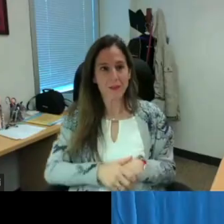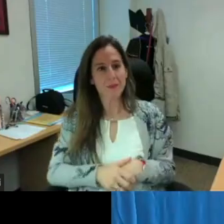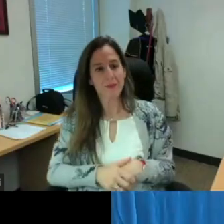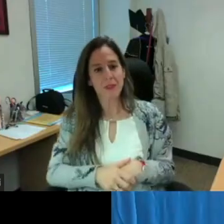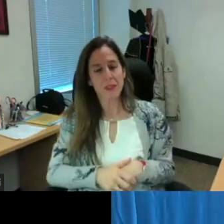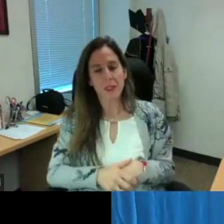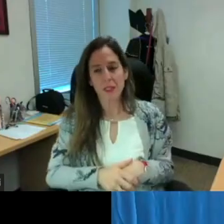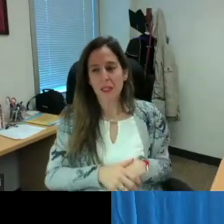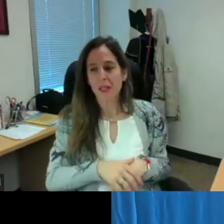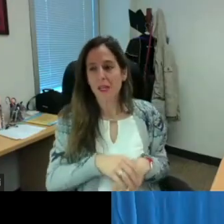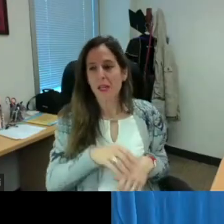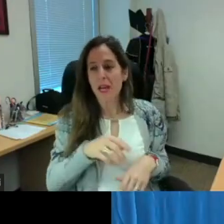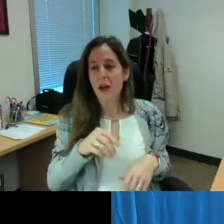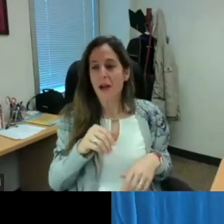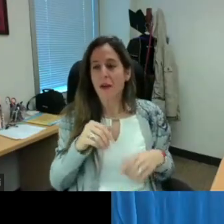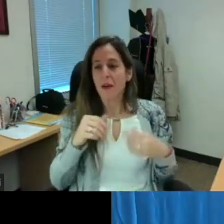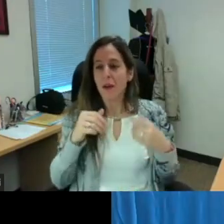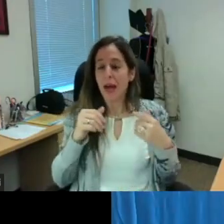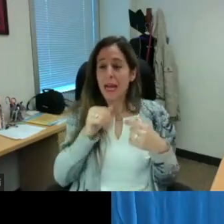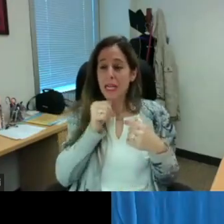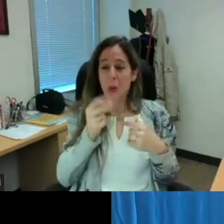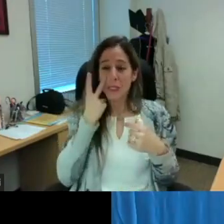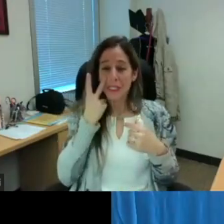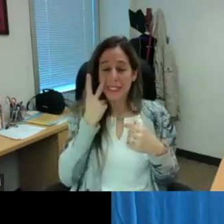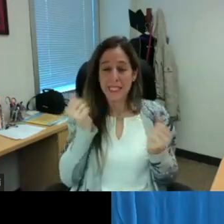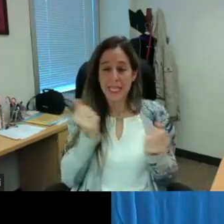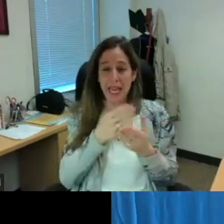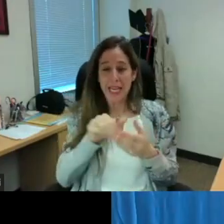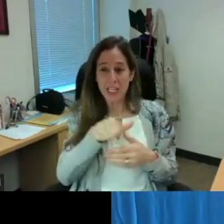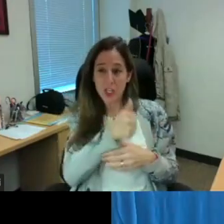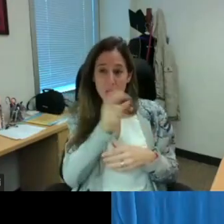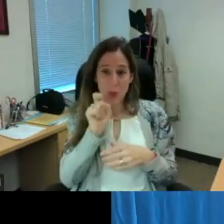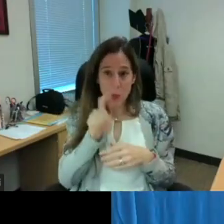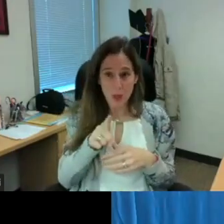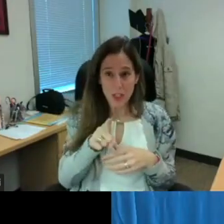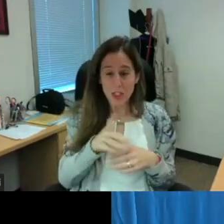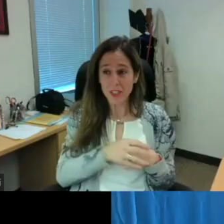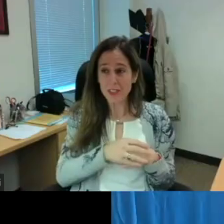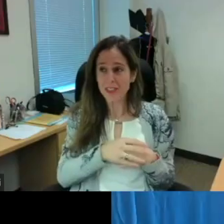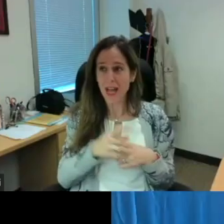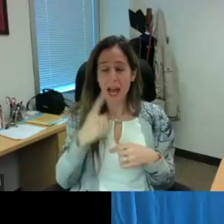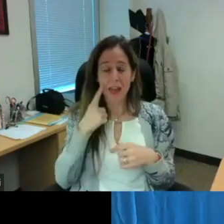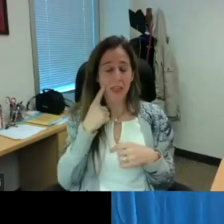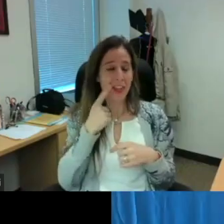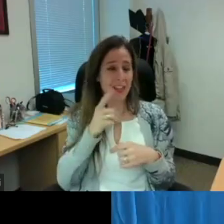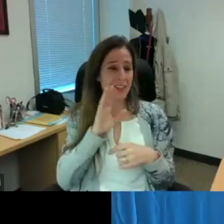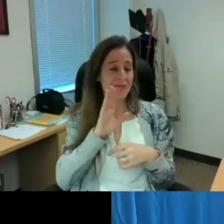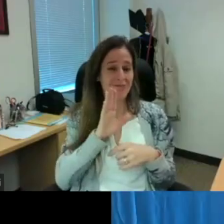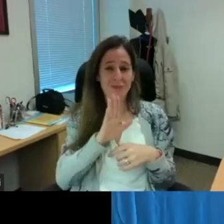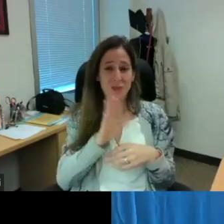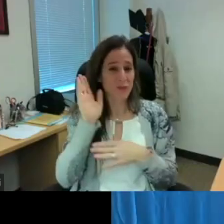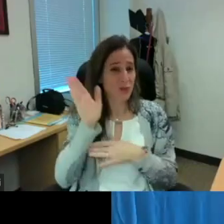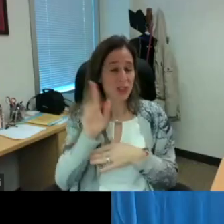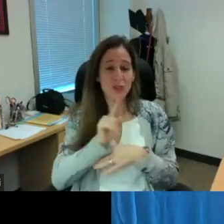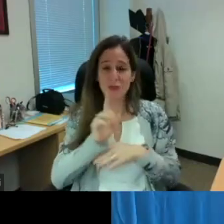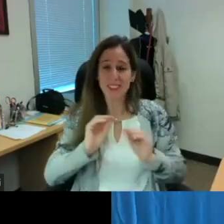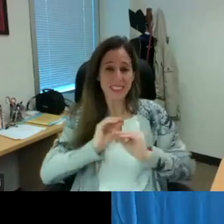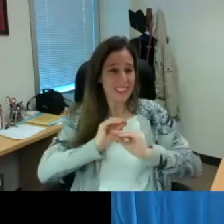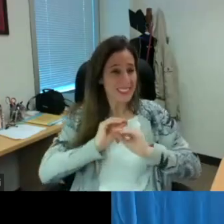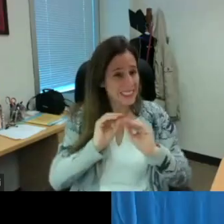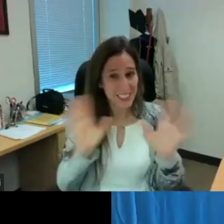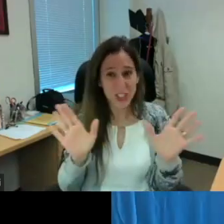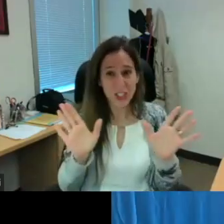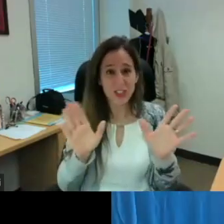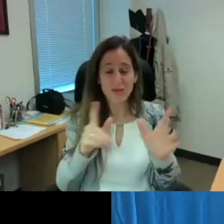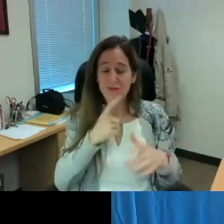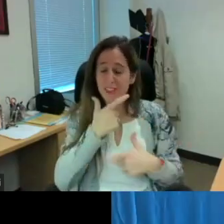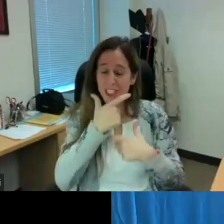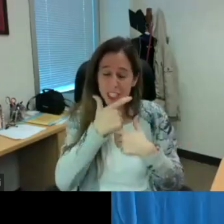related consequences so why not i don't see any other questions in our Q&A so I think your